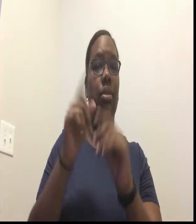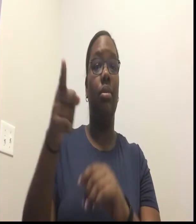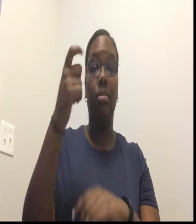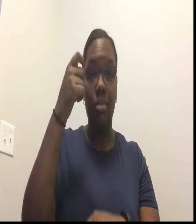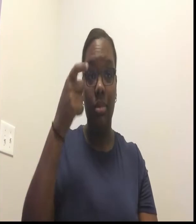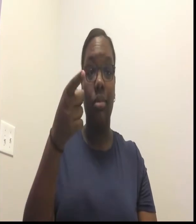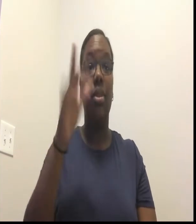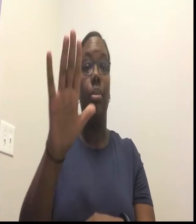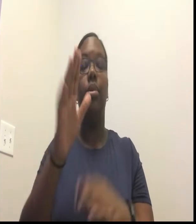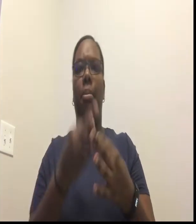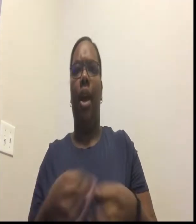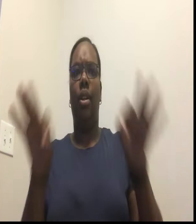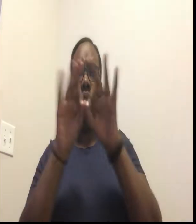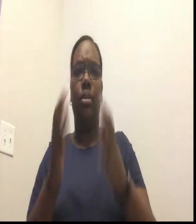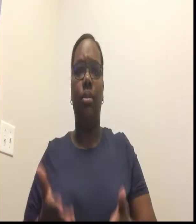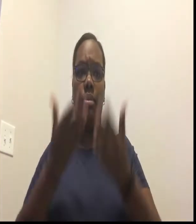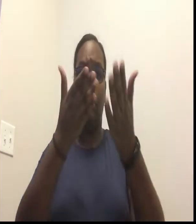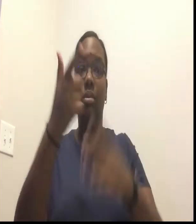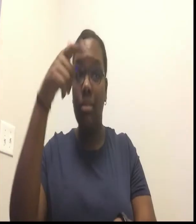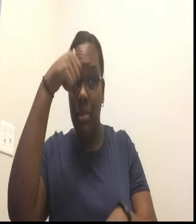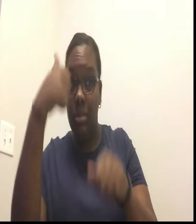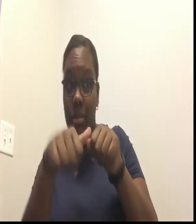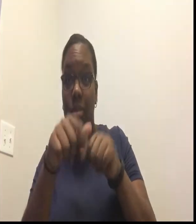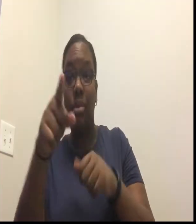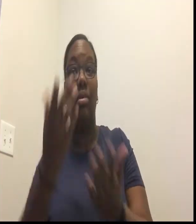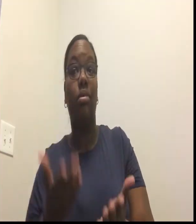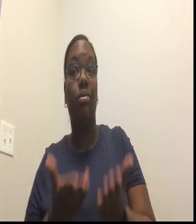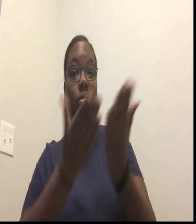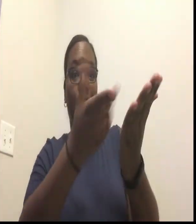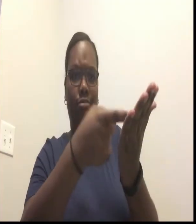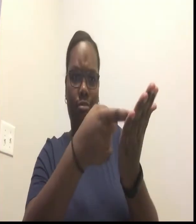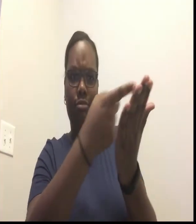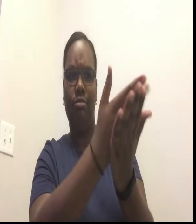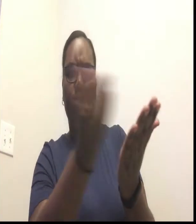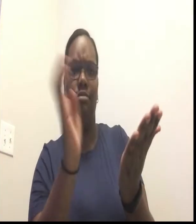motion if you want to change the wording of something that was being discussed